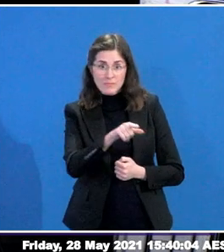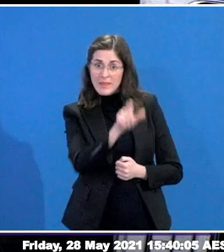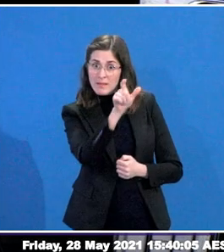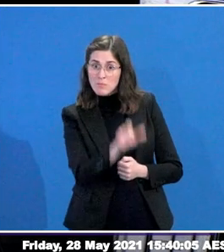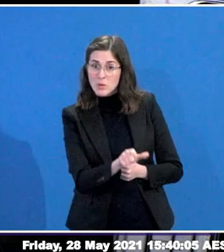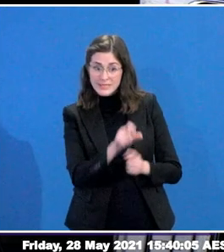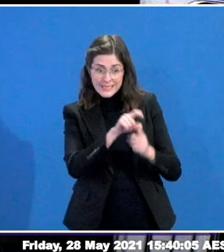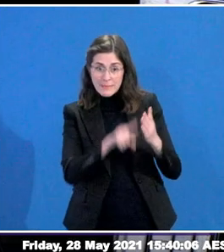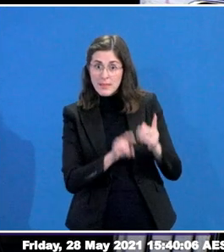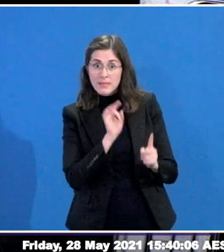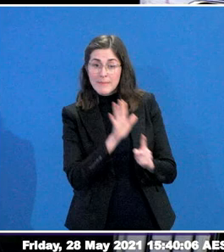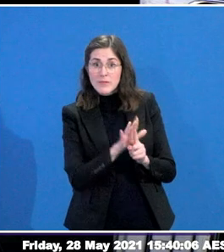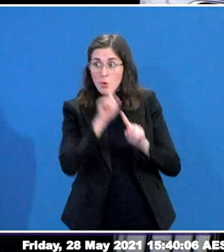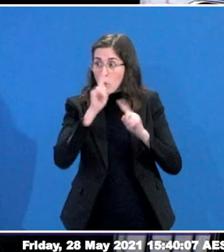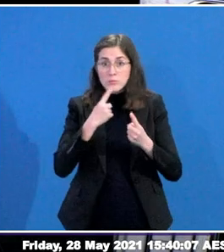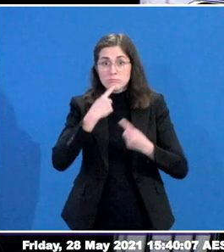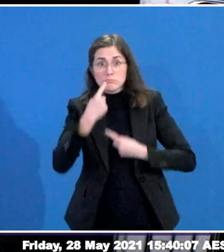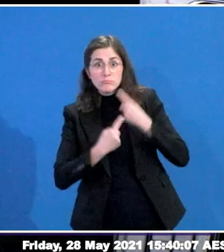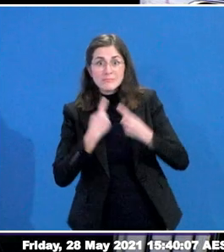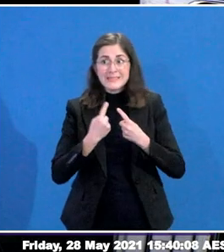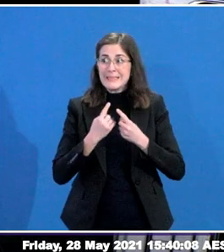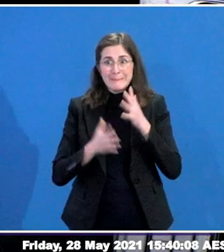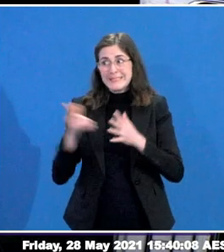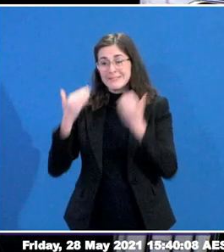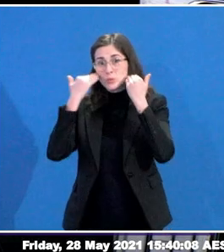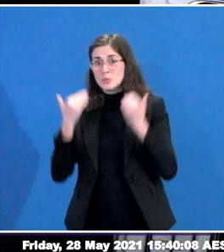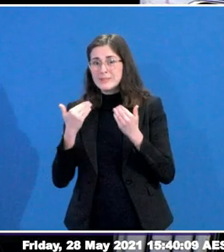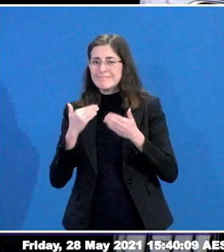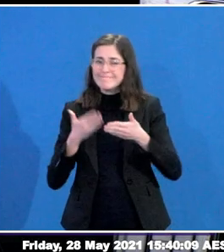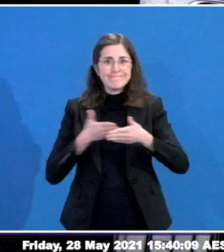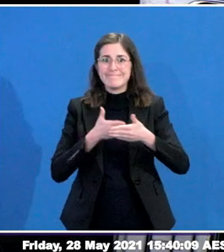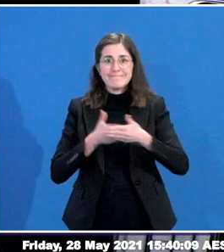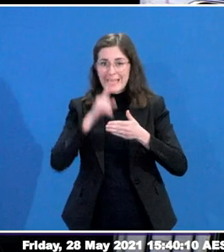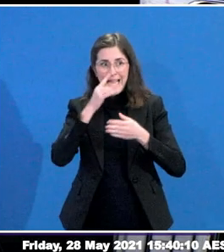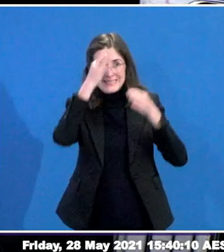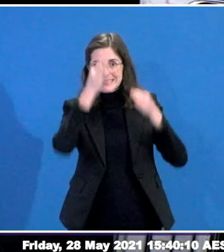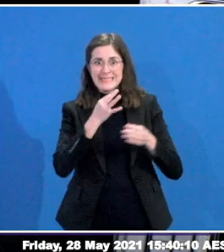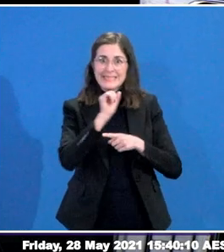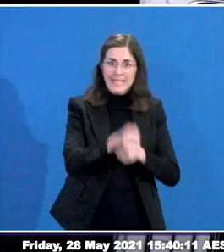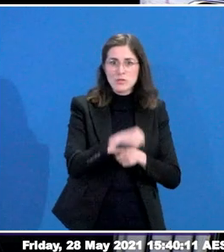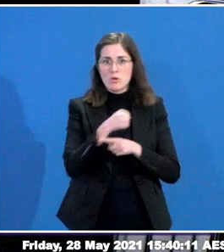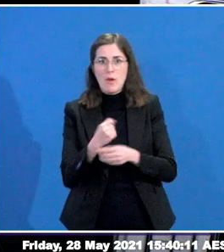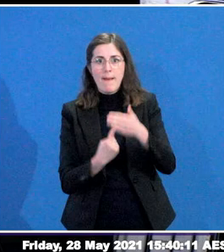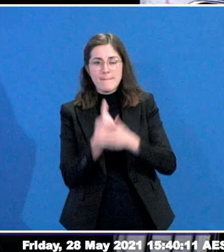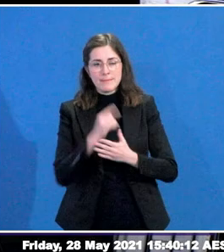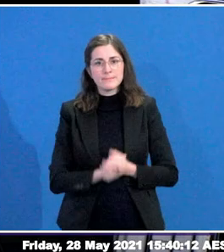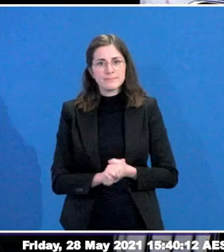may face insuperable obstacles. We heard evidence from Eliza and Sophia about their desire to